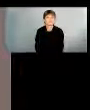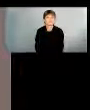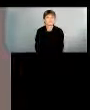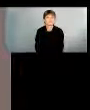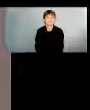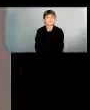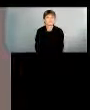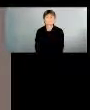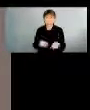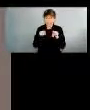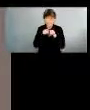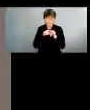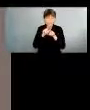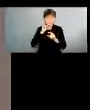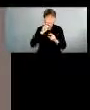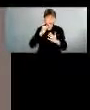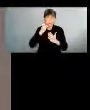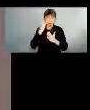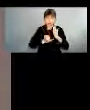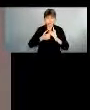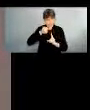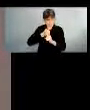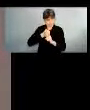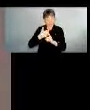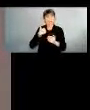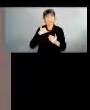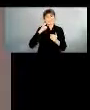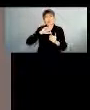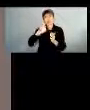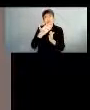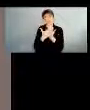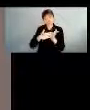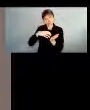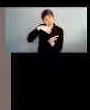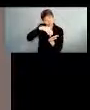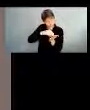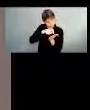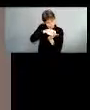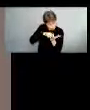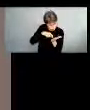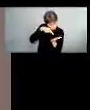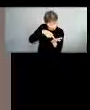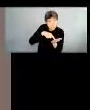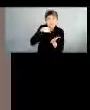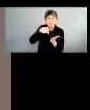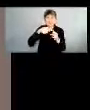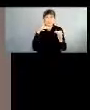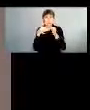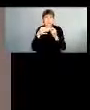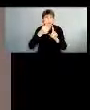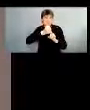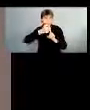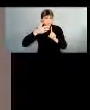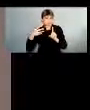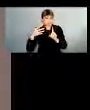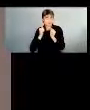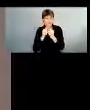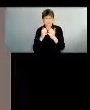Similarly to artistic impact, there’s a section in the application where you will speak specifically to this criterion but there may be other elements of your application